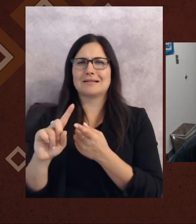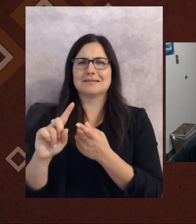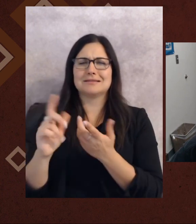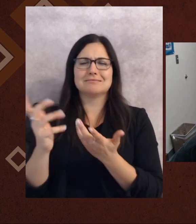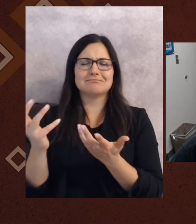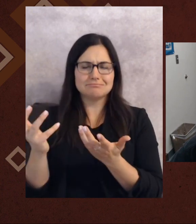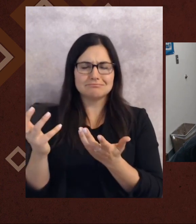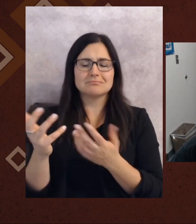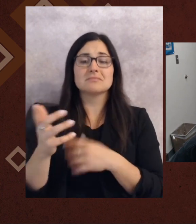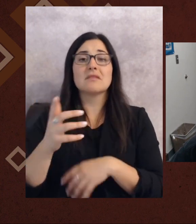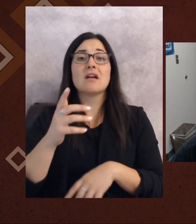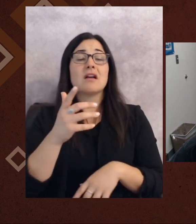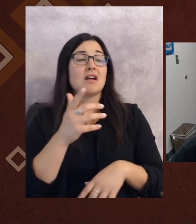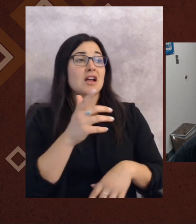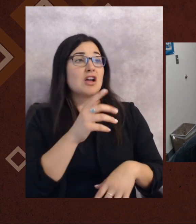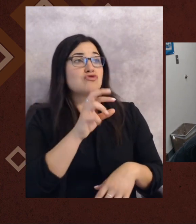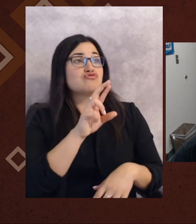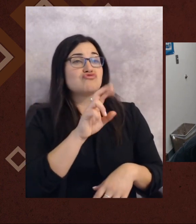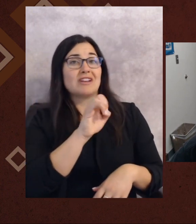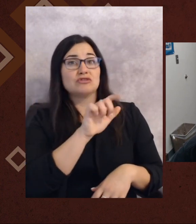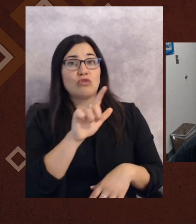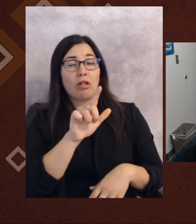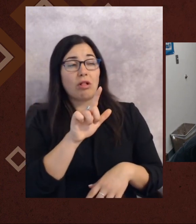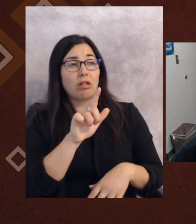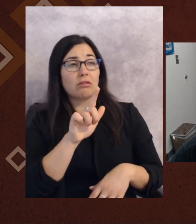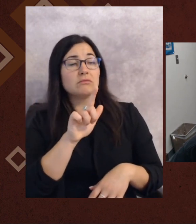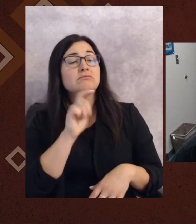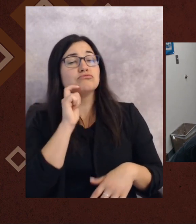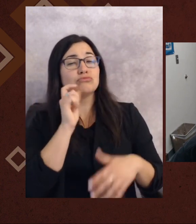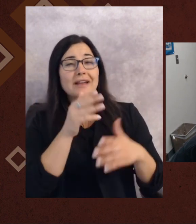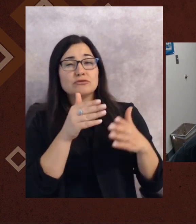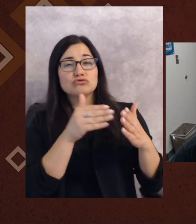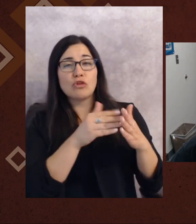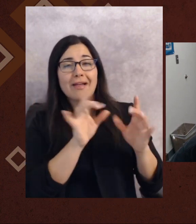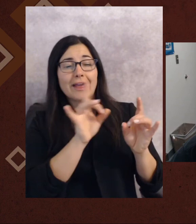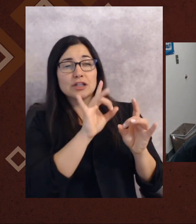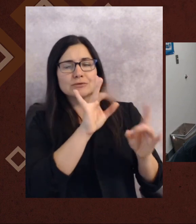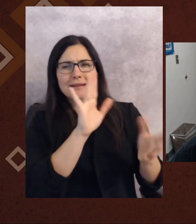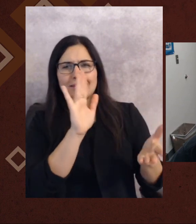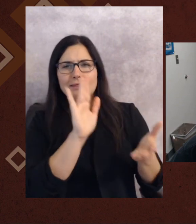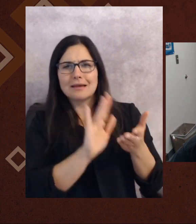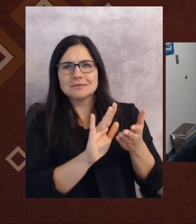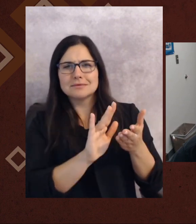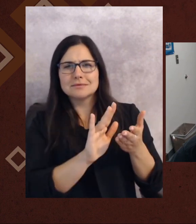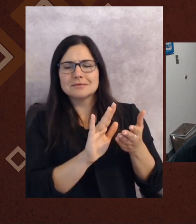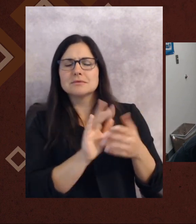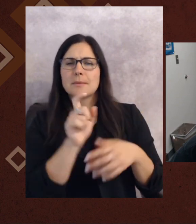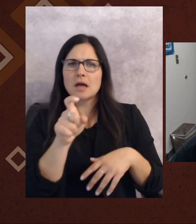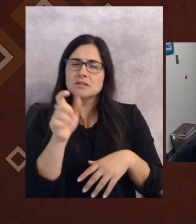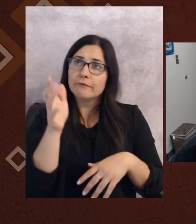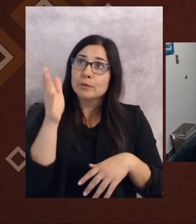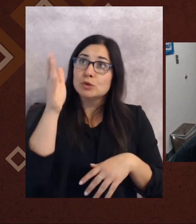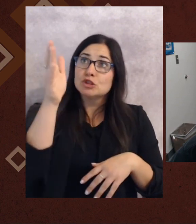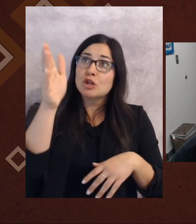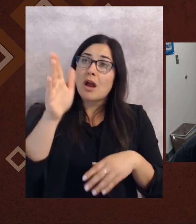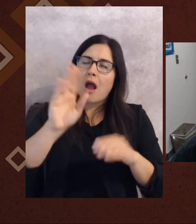racial hatred that we move towards a future where people can